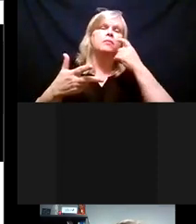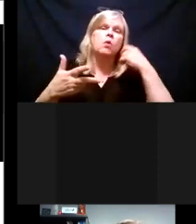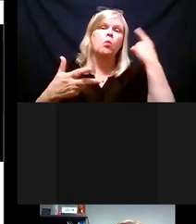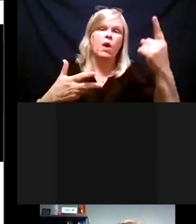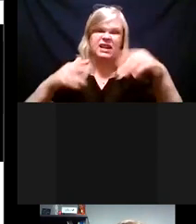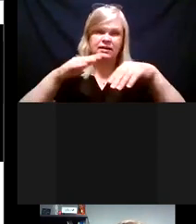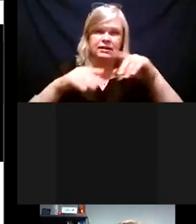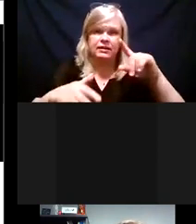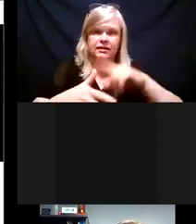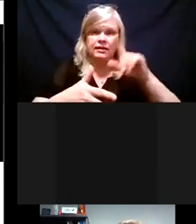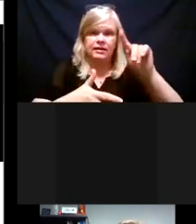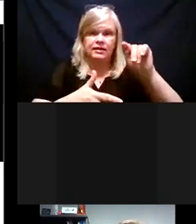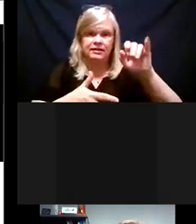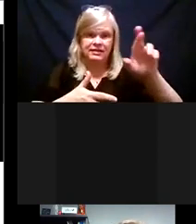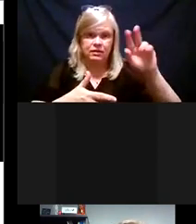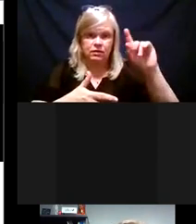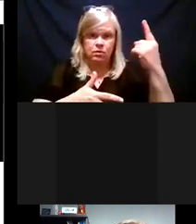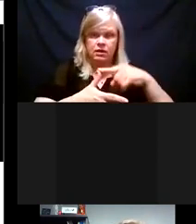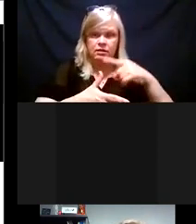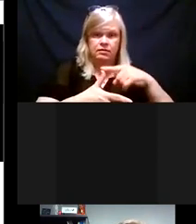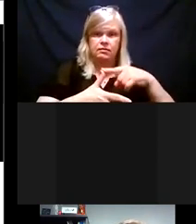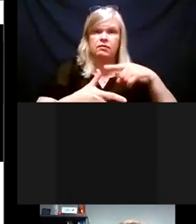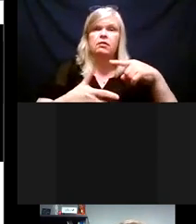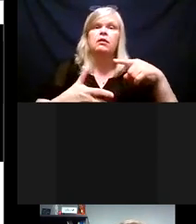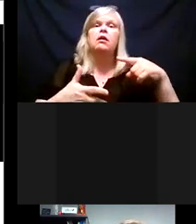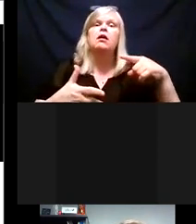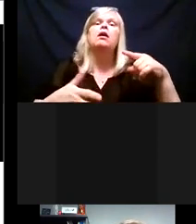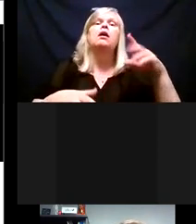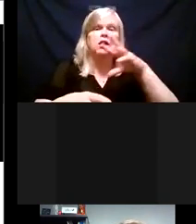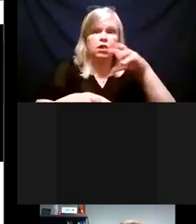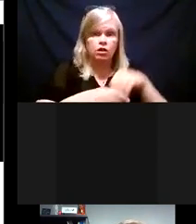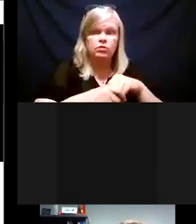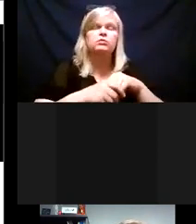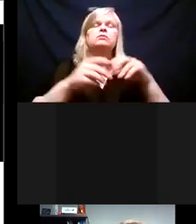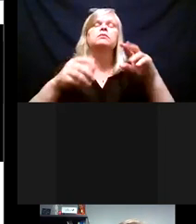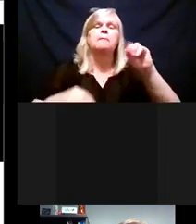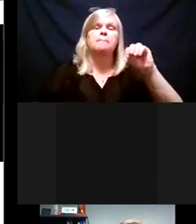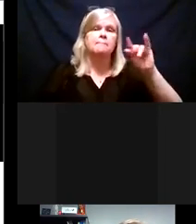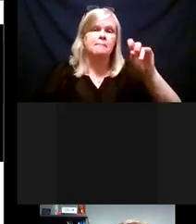TIER I DOES INCLUDE SEX OFFENSES COMMITTED AGAINST MINORS.